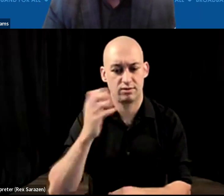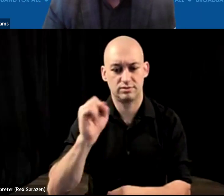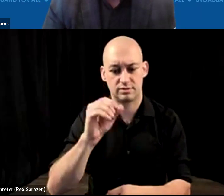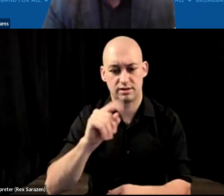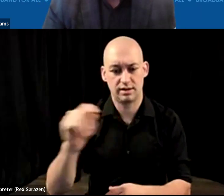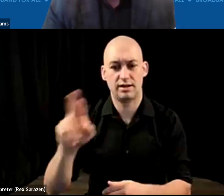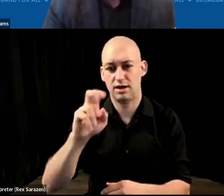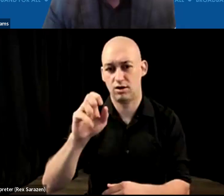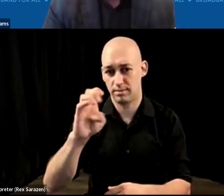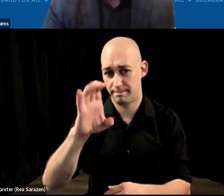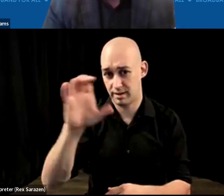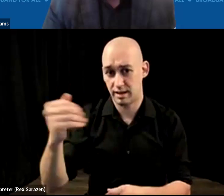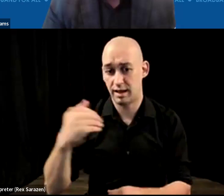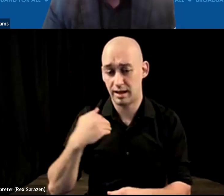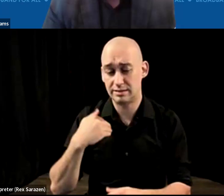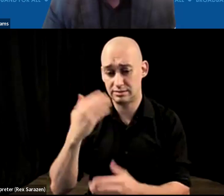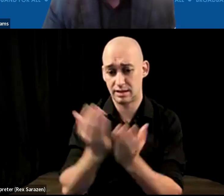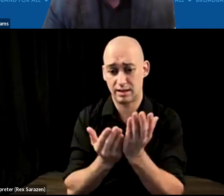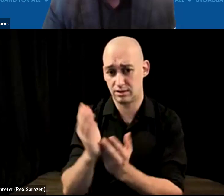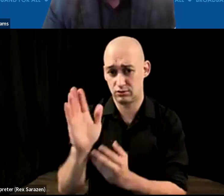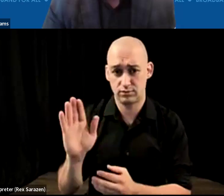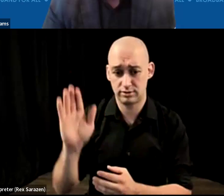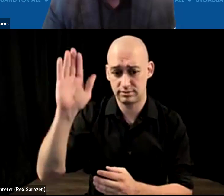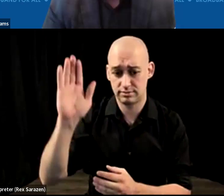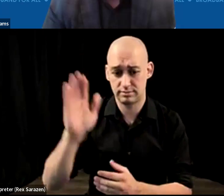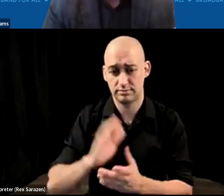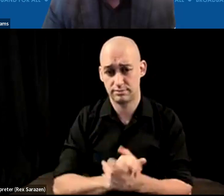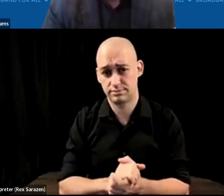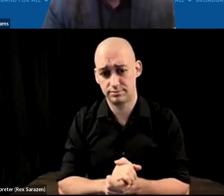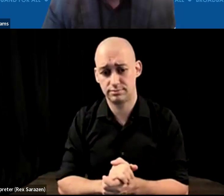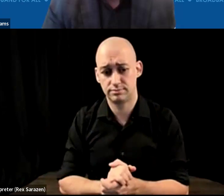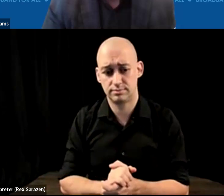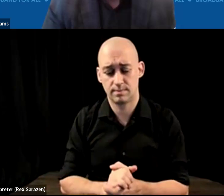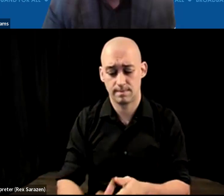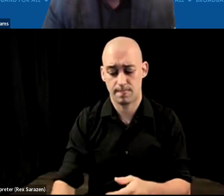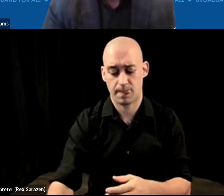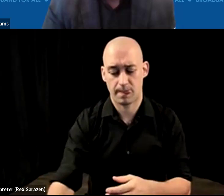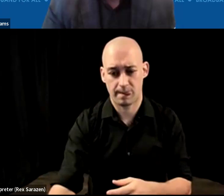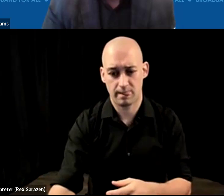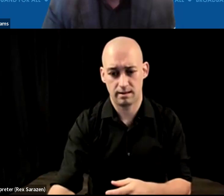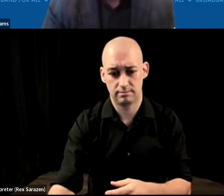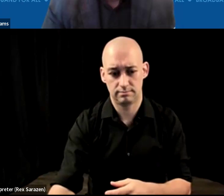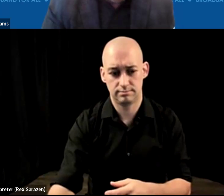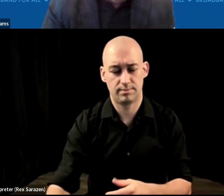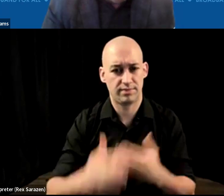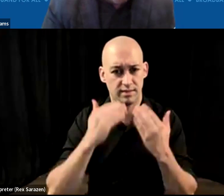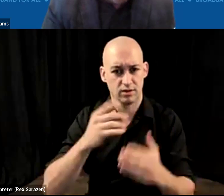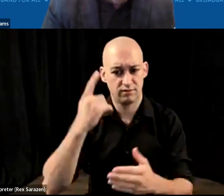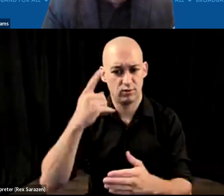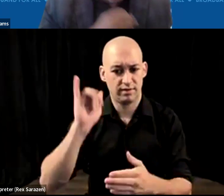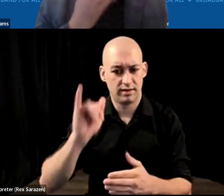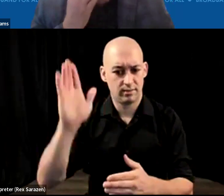has her hand raised, so now you can unmute now. Yes, thank you for that presentation. And again,